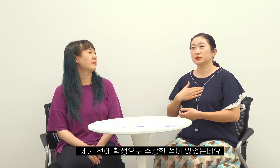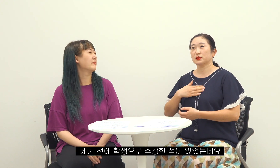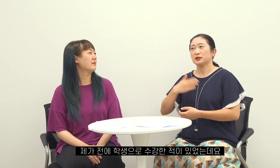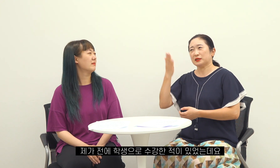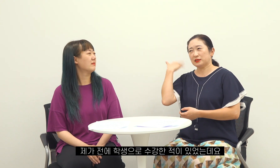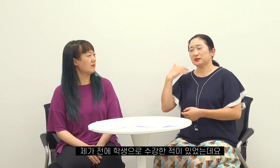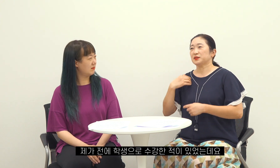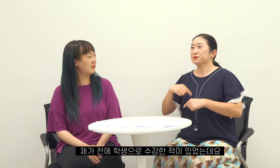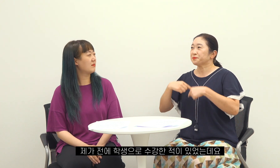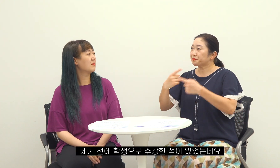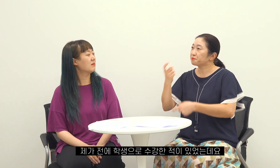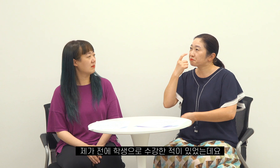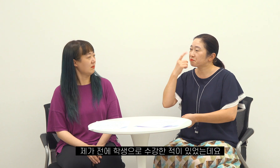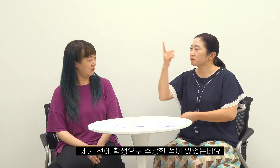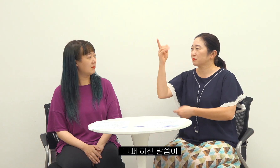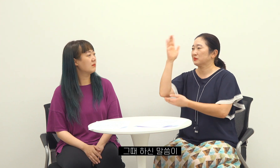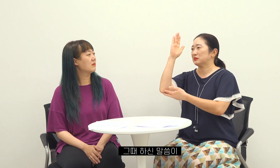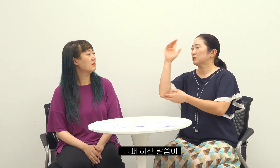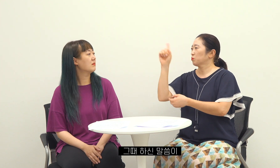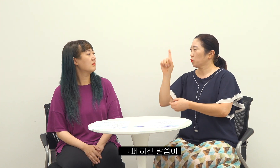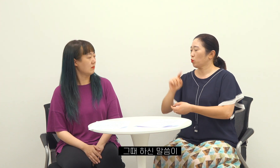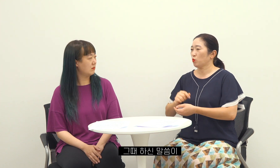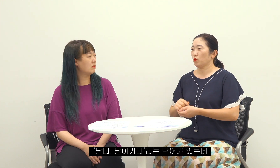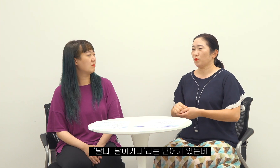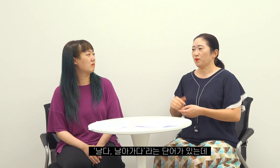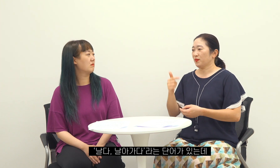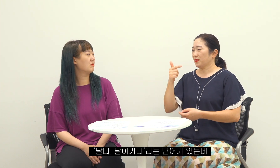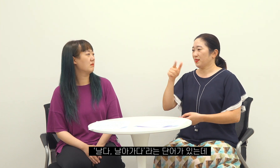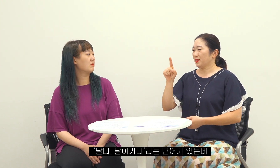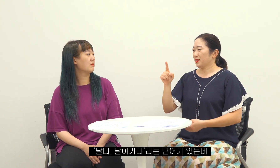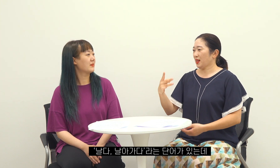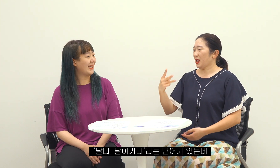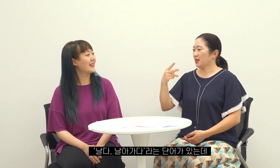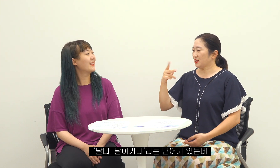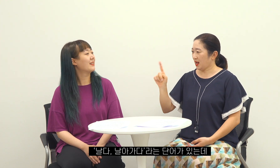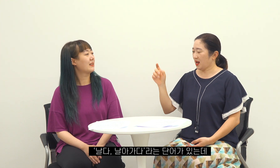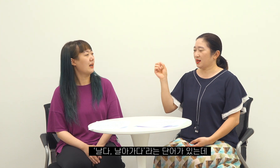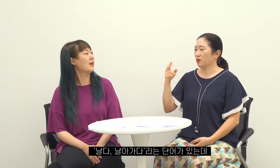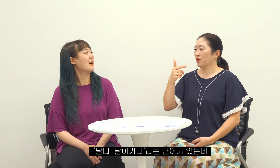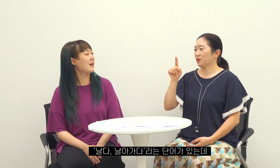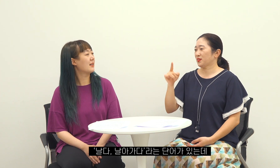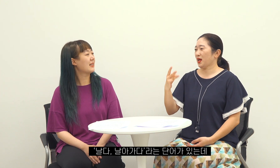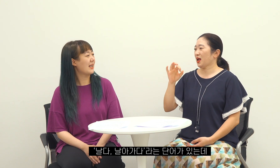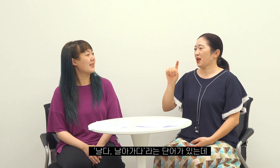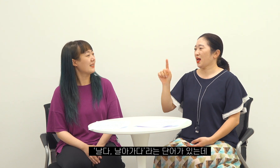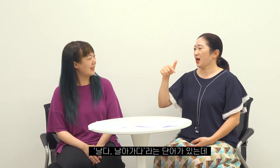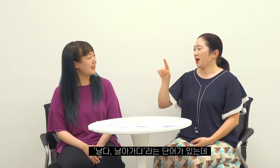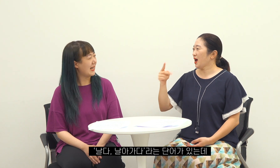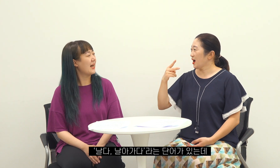I had taken a course before as a student. What he said back then, there is a word ‘fly, fly’,